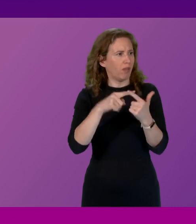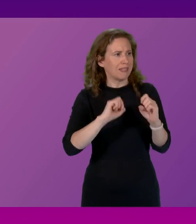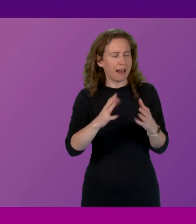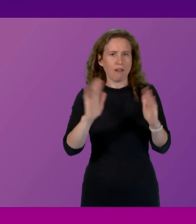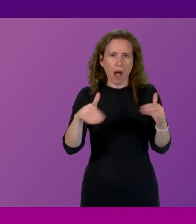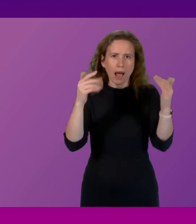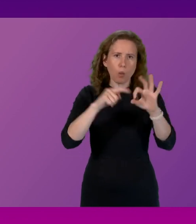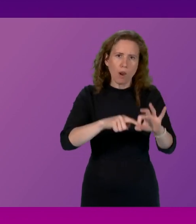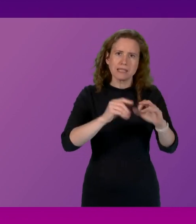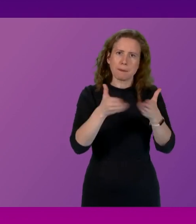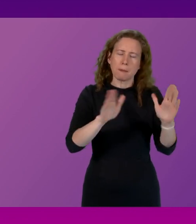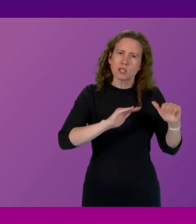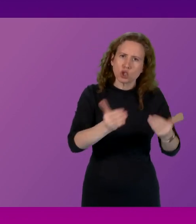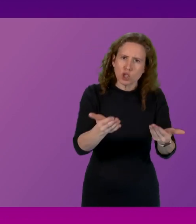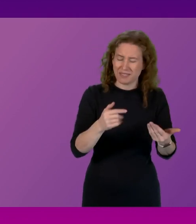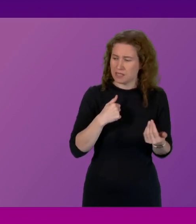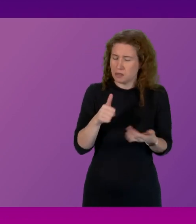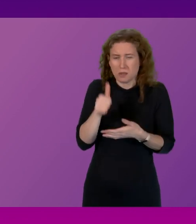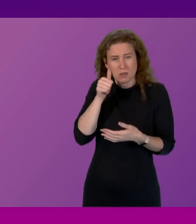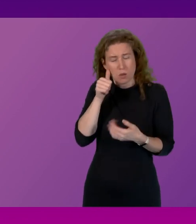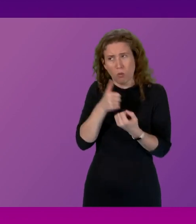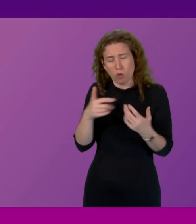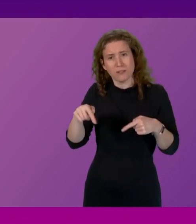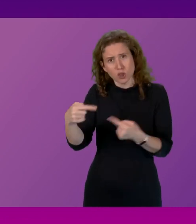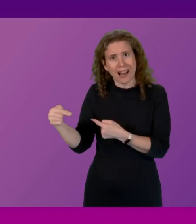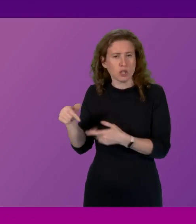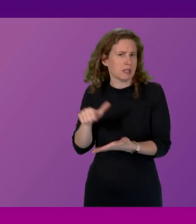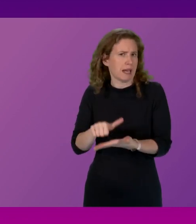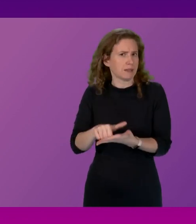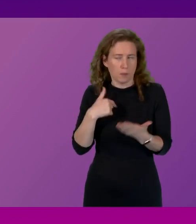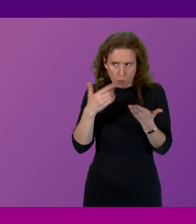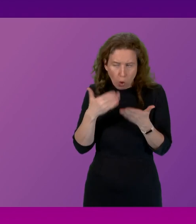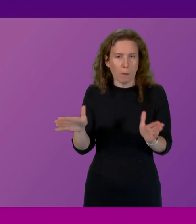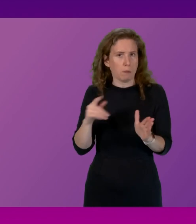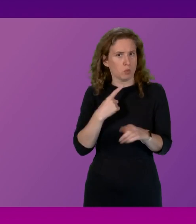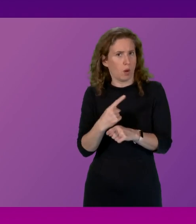We have been consistent and very open about the challenges facing our capital investment